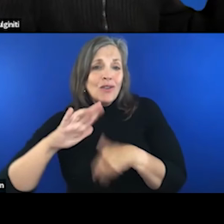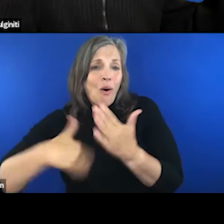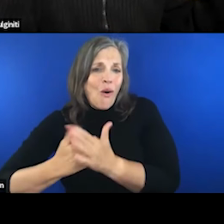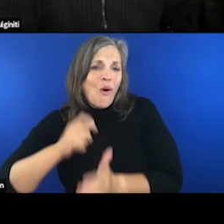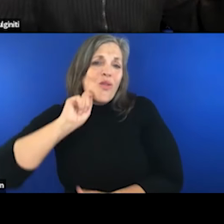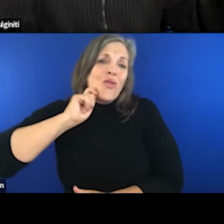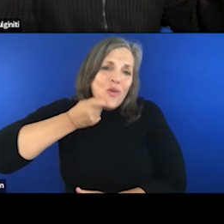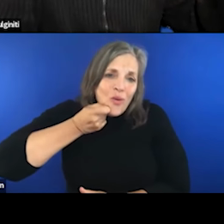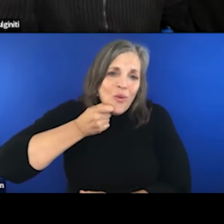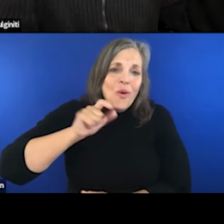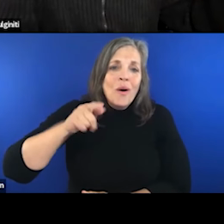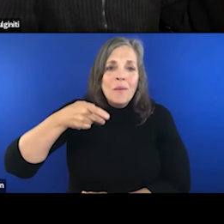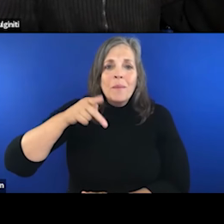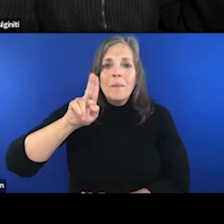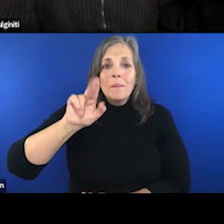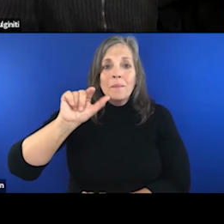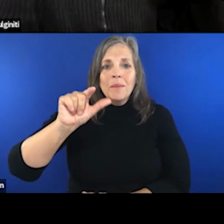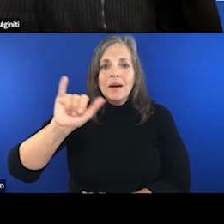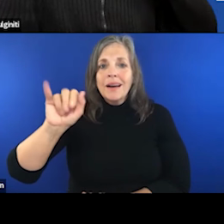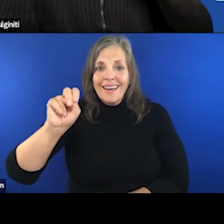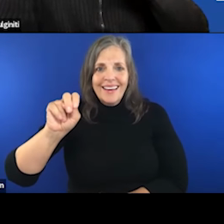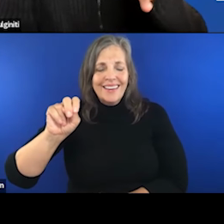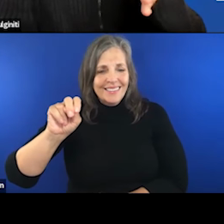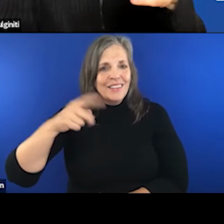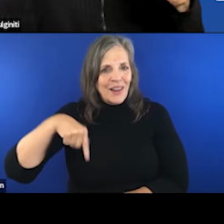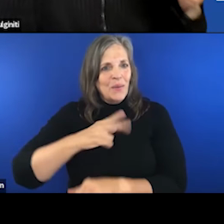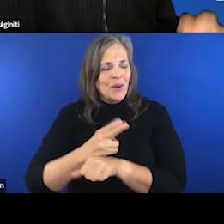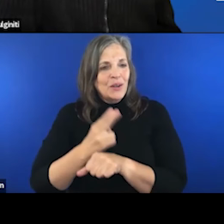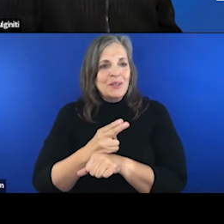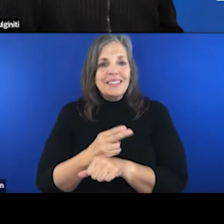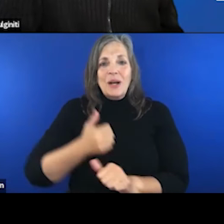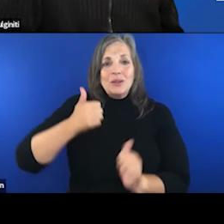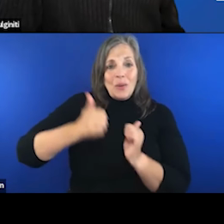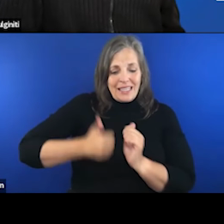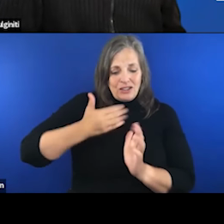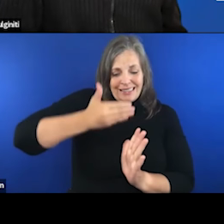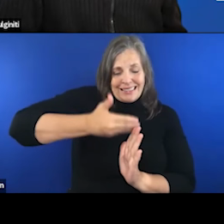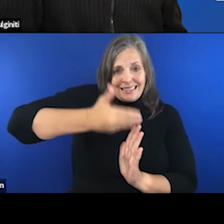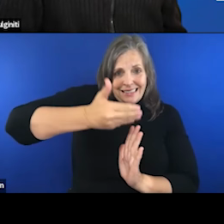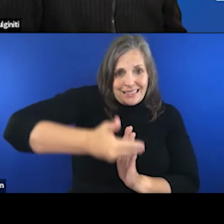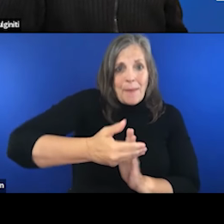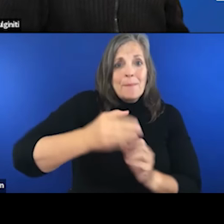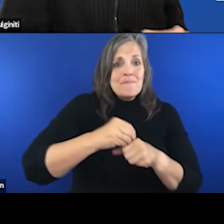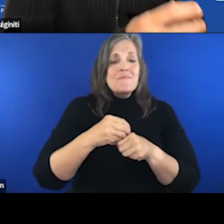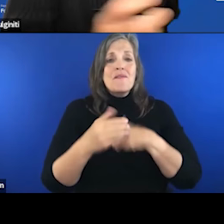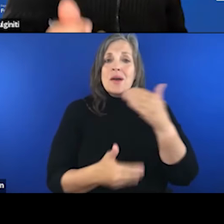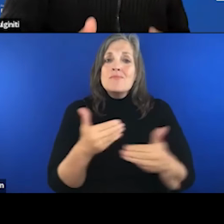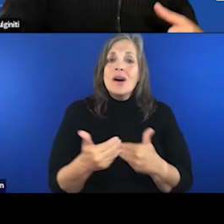you knock it out in every step of the process in a software development lifecycle you will not have